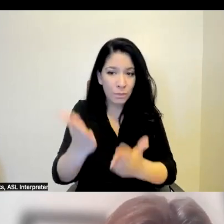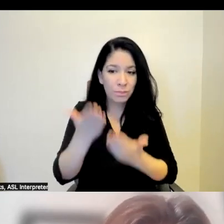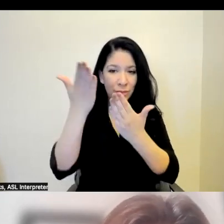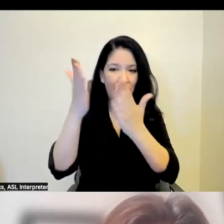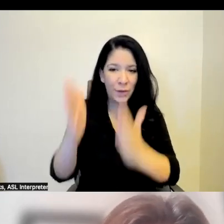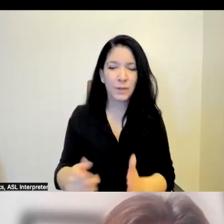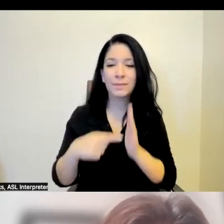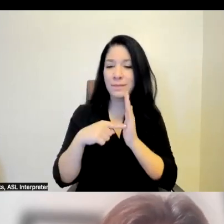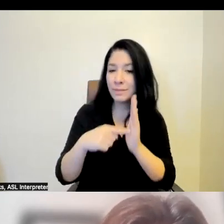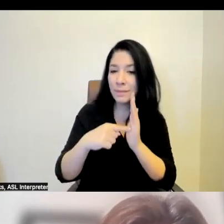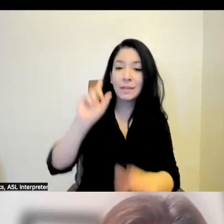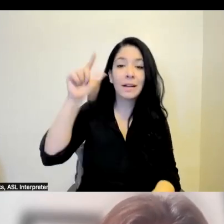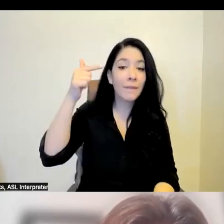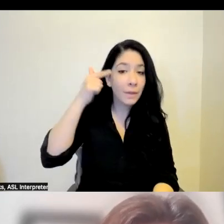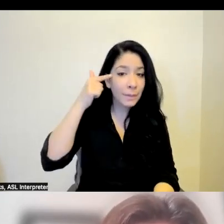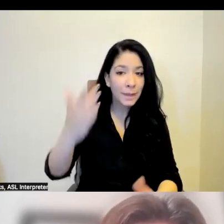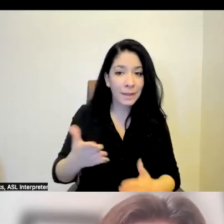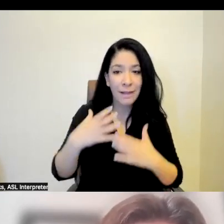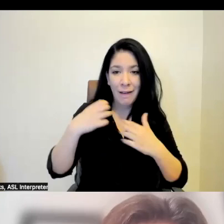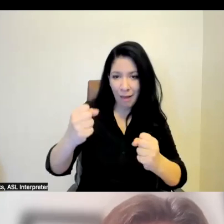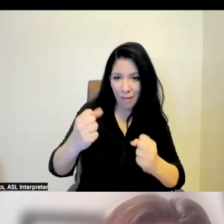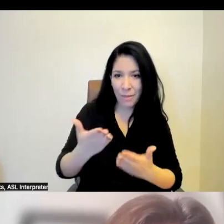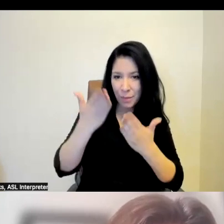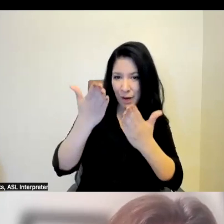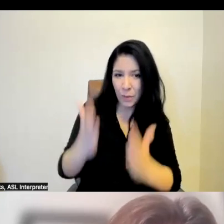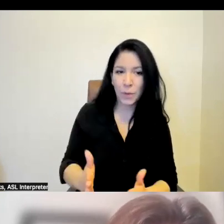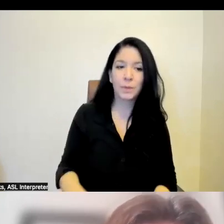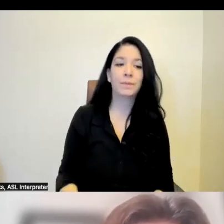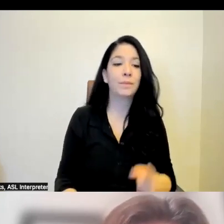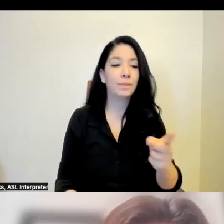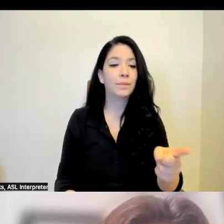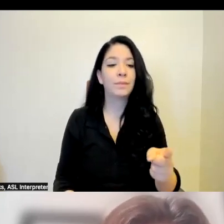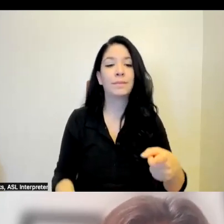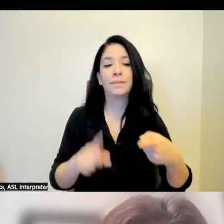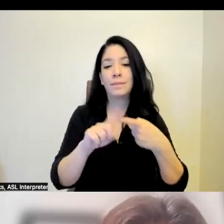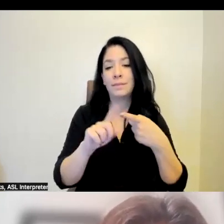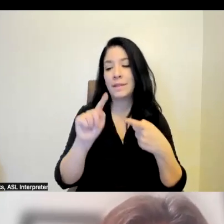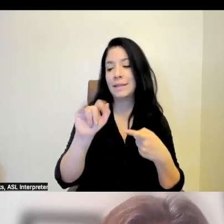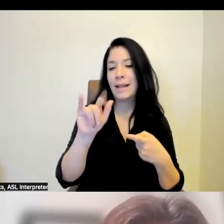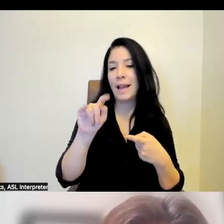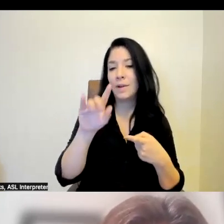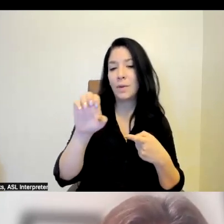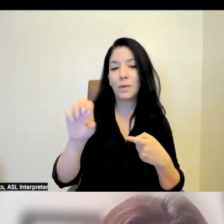like a government healthcare provider, it's going to be covered by Title II of the ADA.